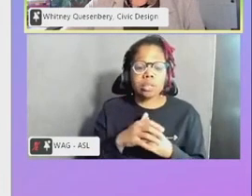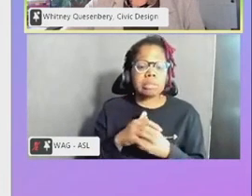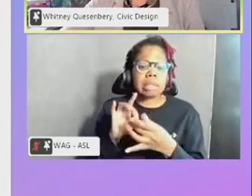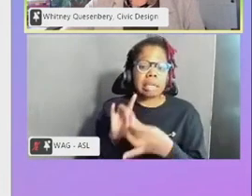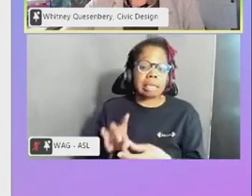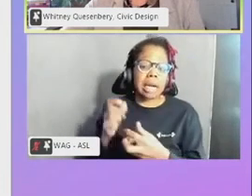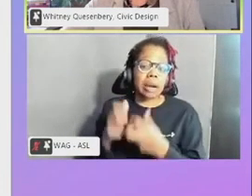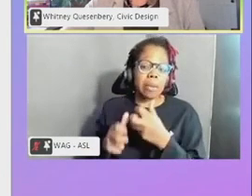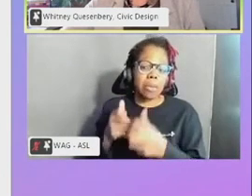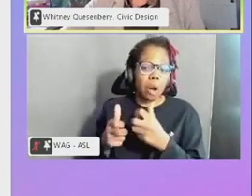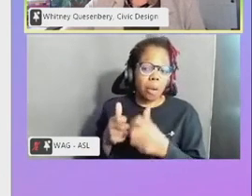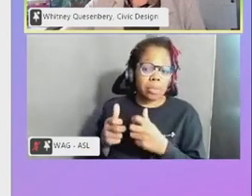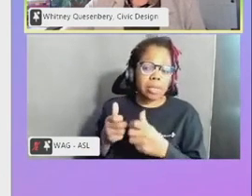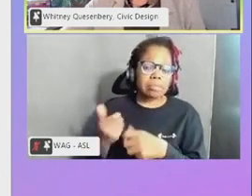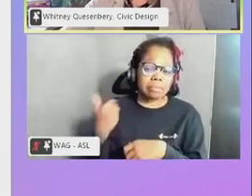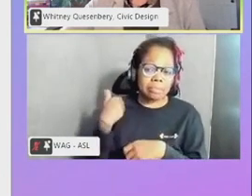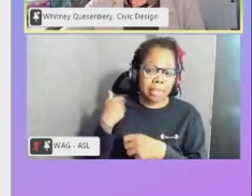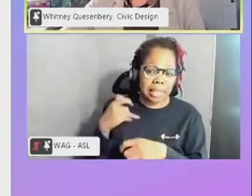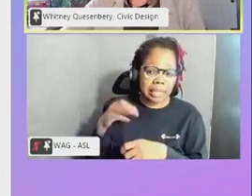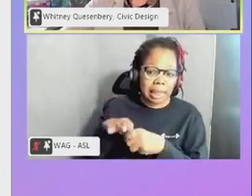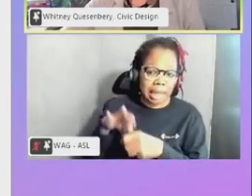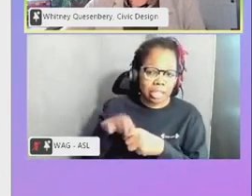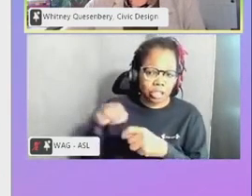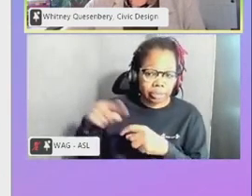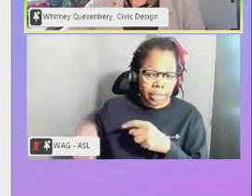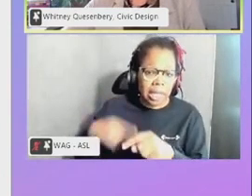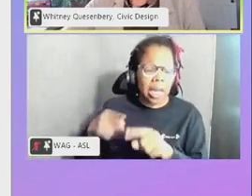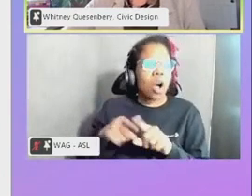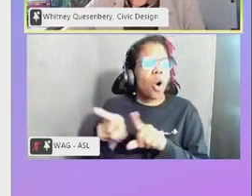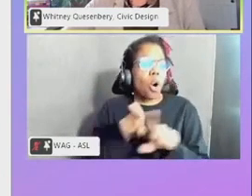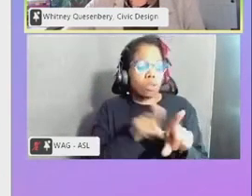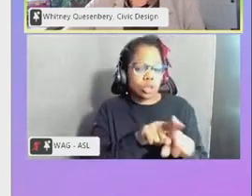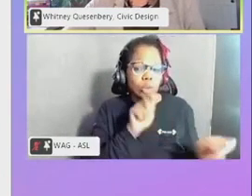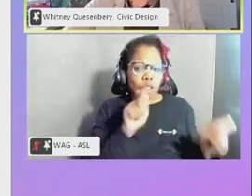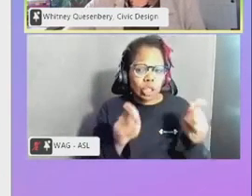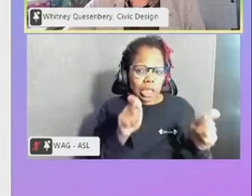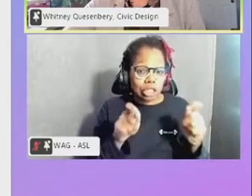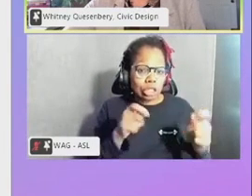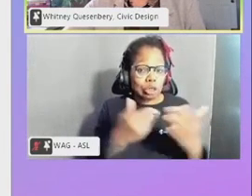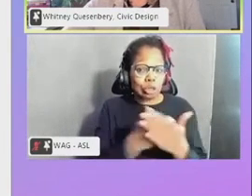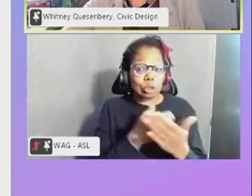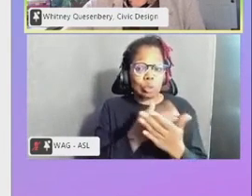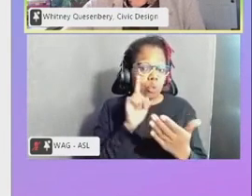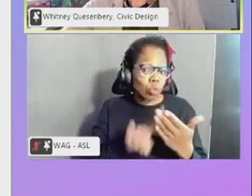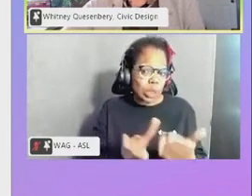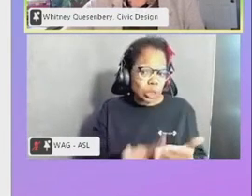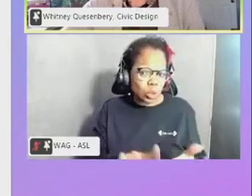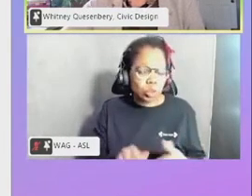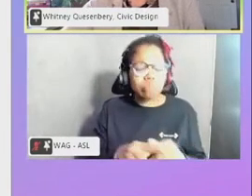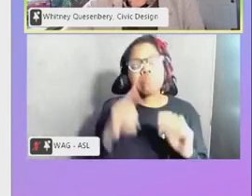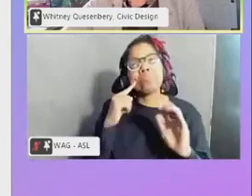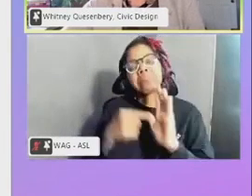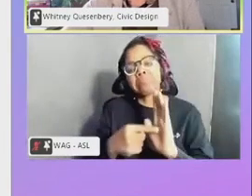evidence based updates that were based on reports of problems during the previous